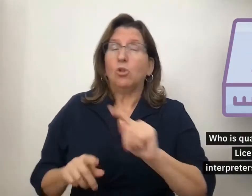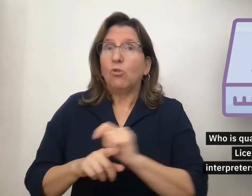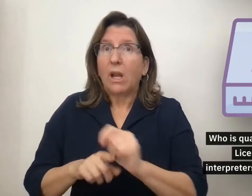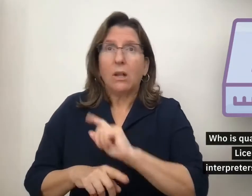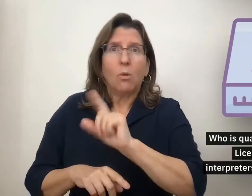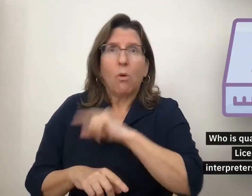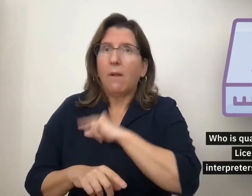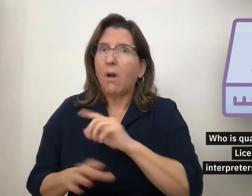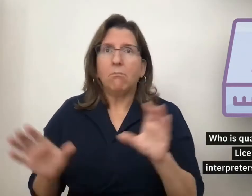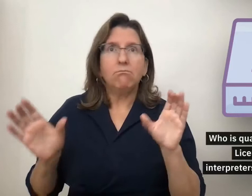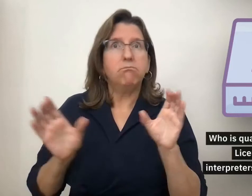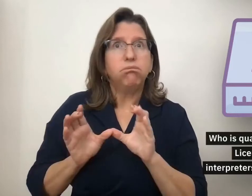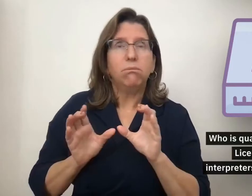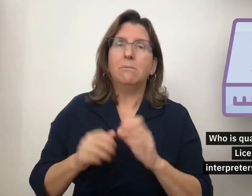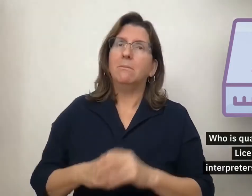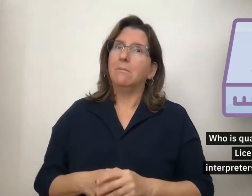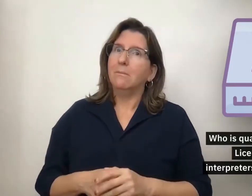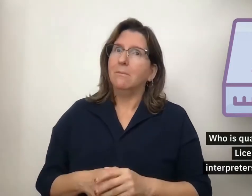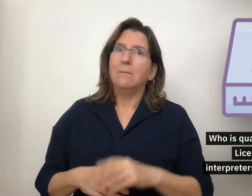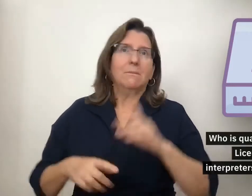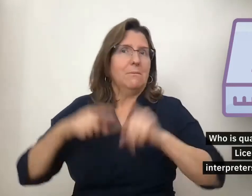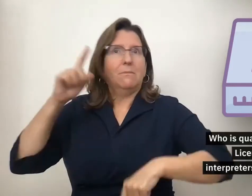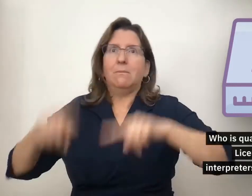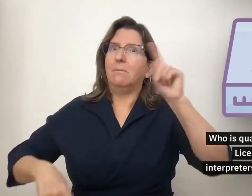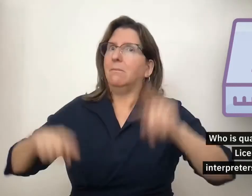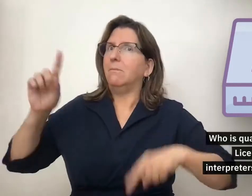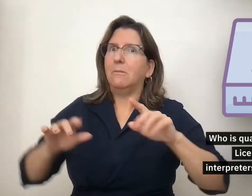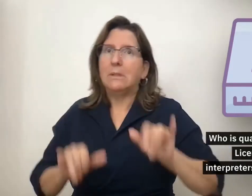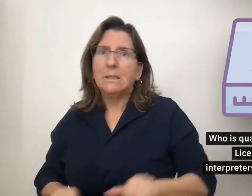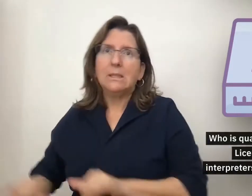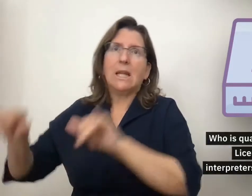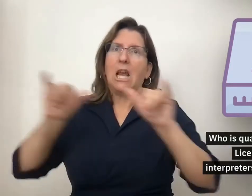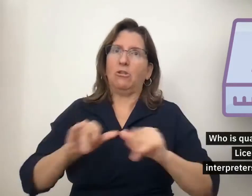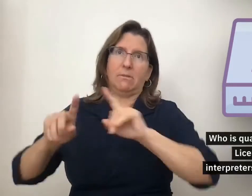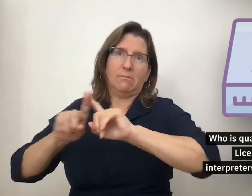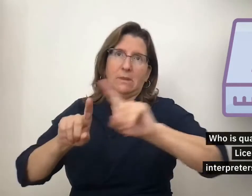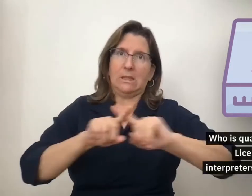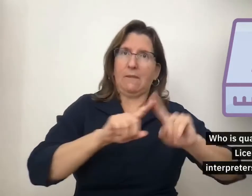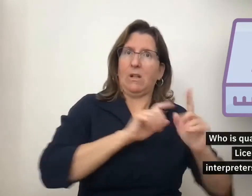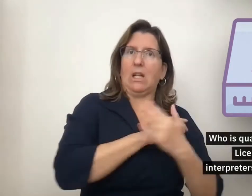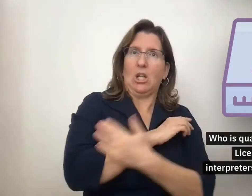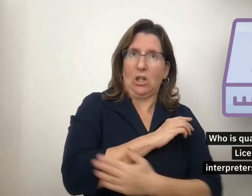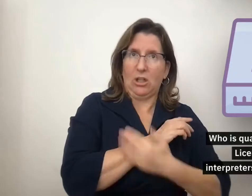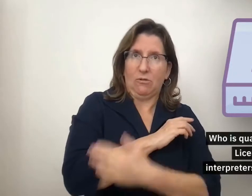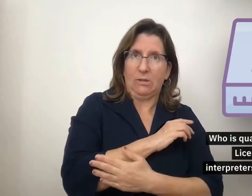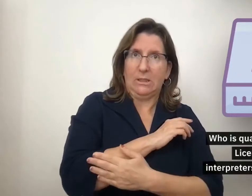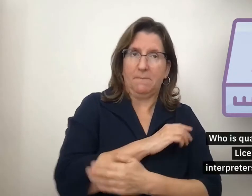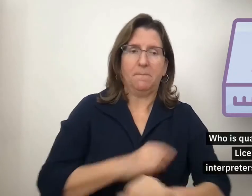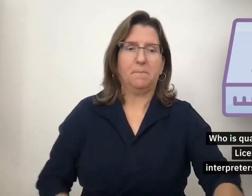Teaching credentials for teachers of the deaf is not standardized. Required qualifications range widely depending on the region.